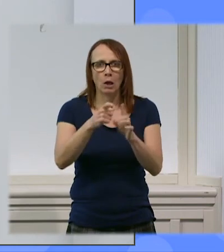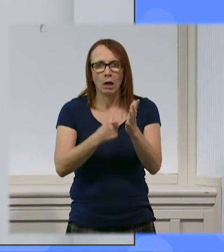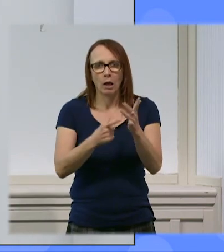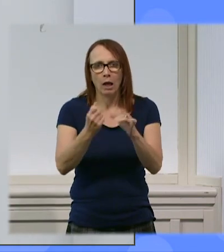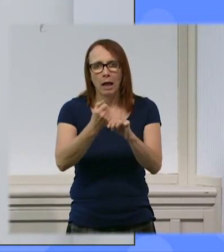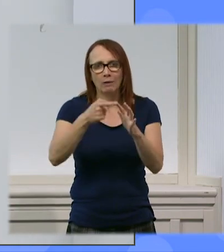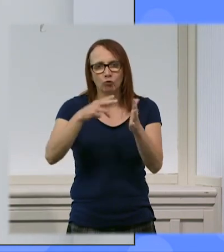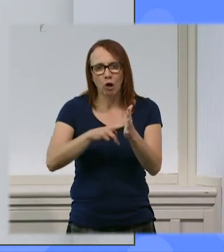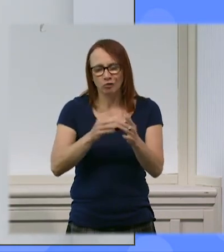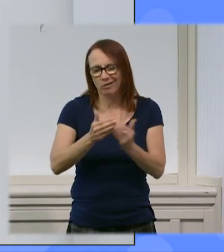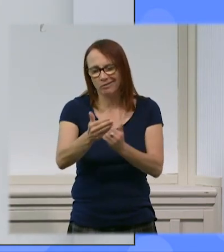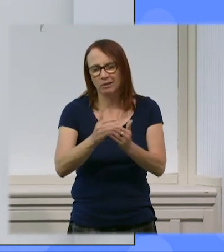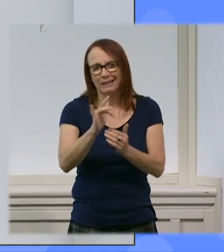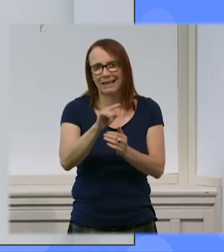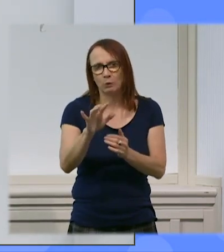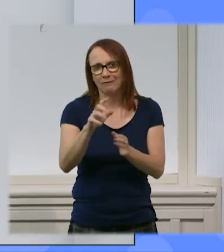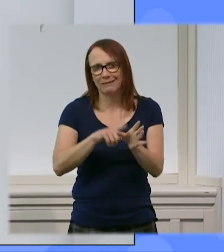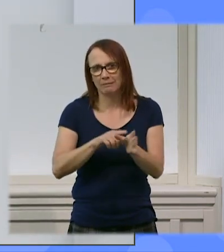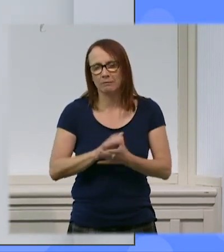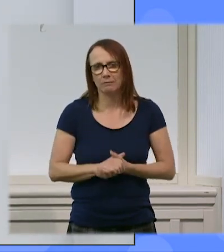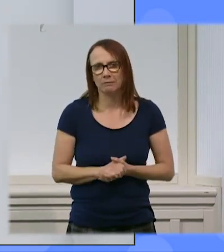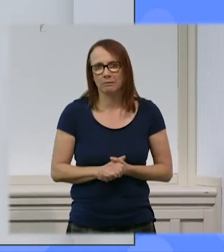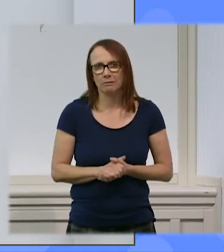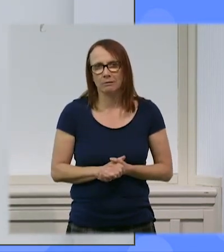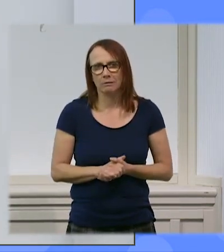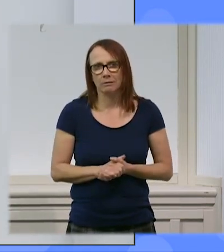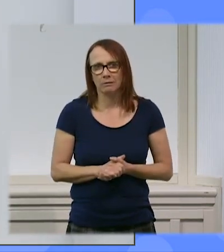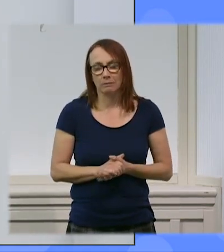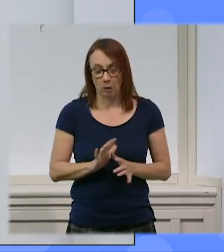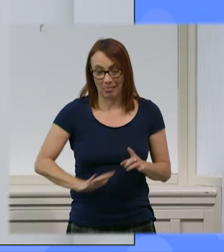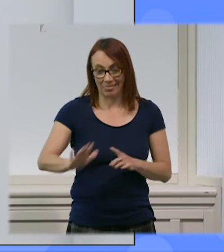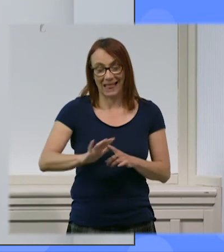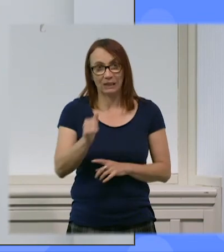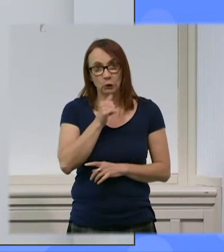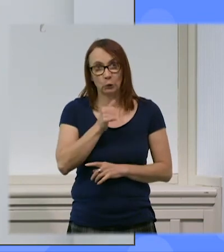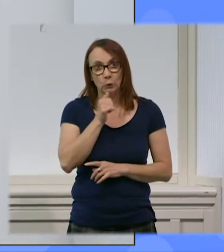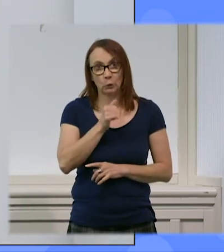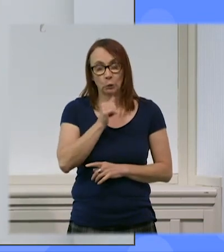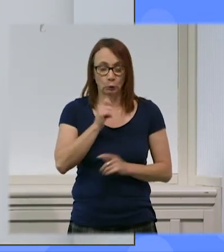10-15 years you're going to see major changes in land use for example we put